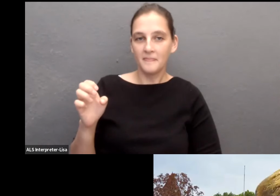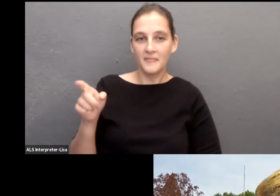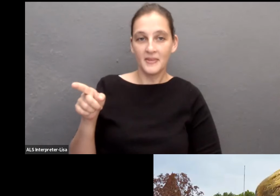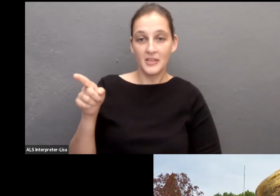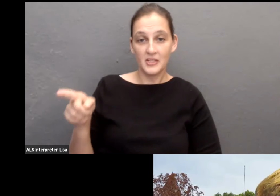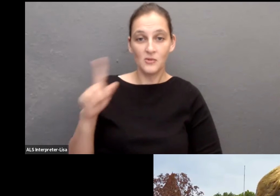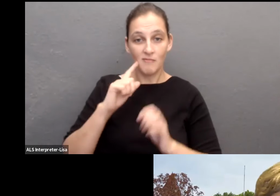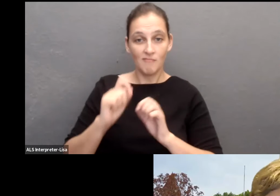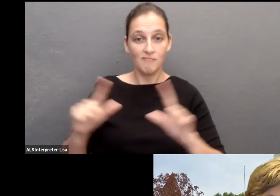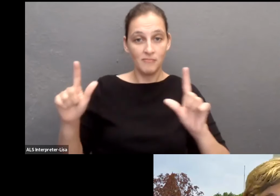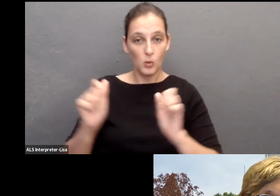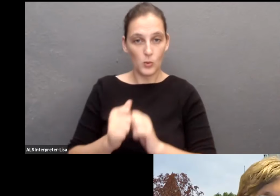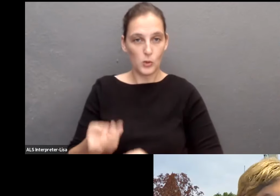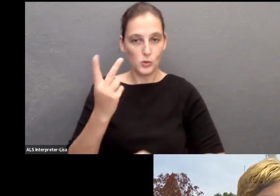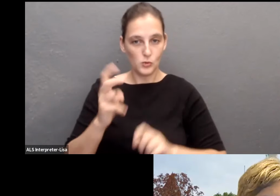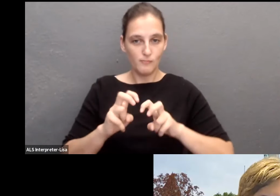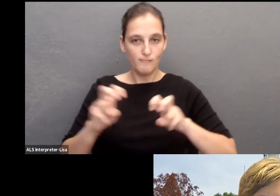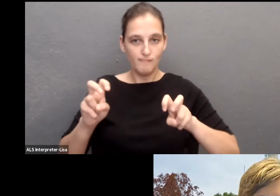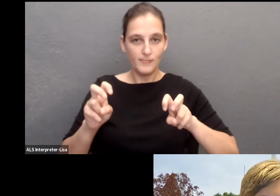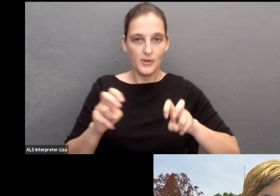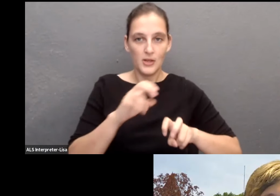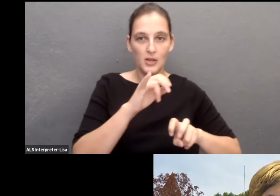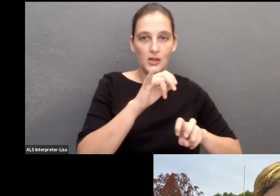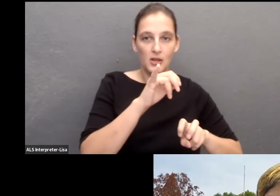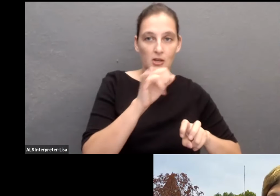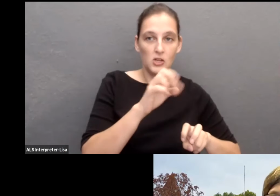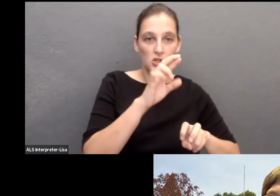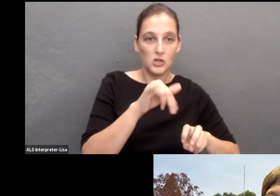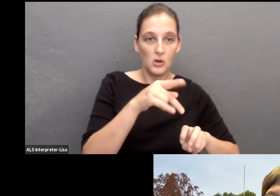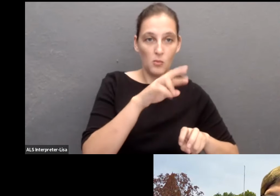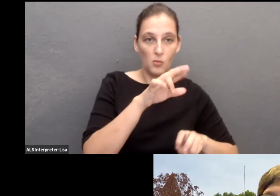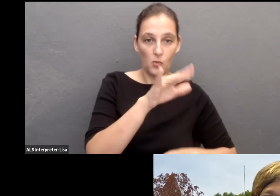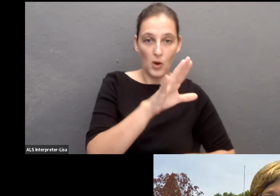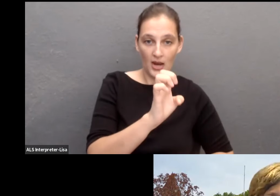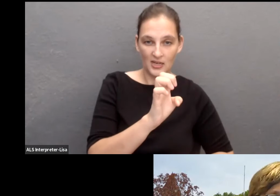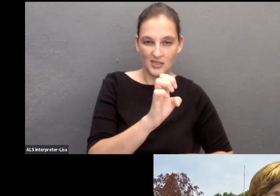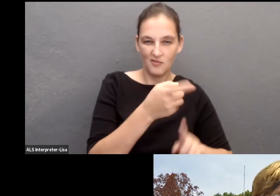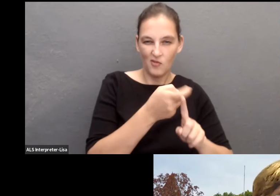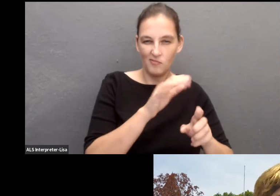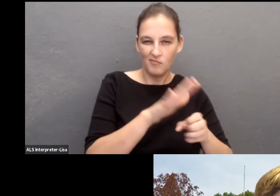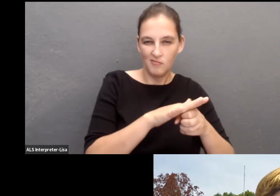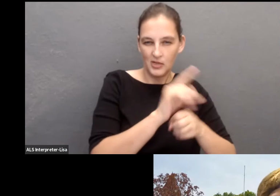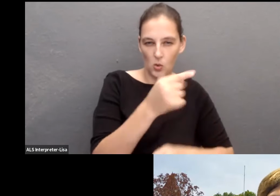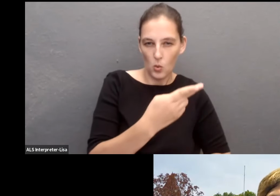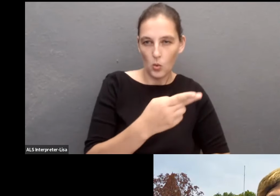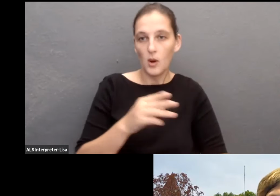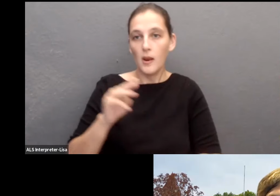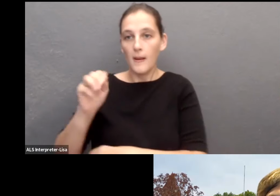our two panelists Jared Price from the Terre Haute area and Marty Stone here from the central